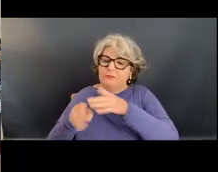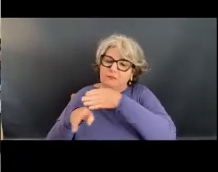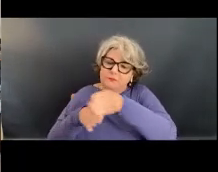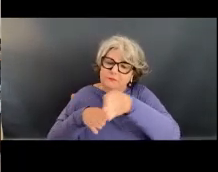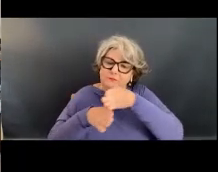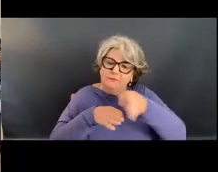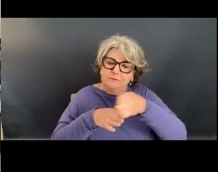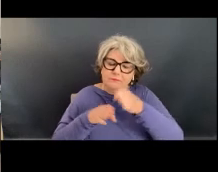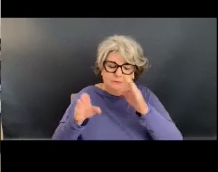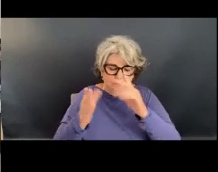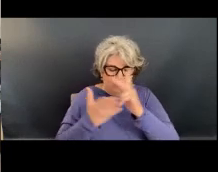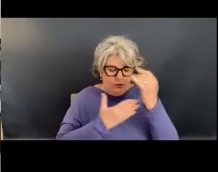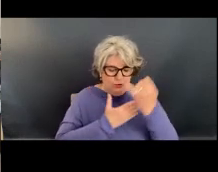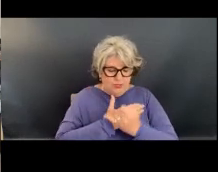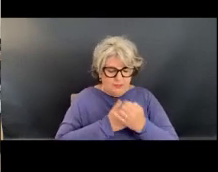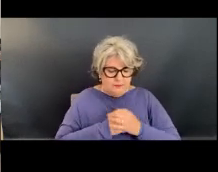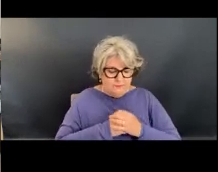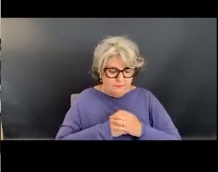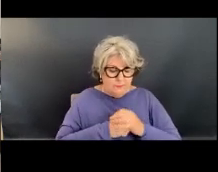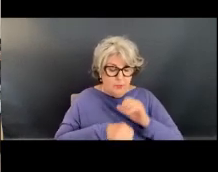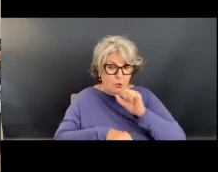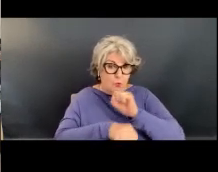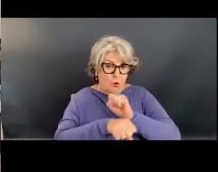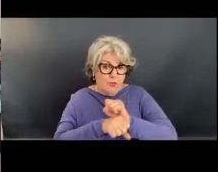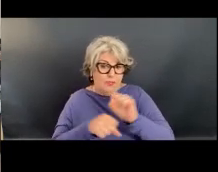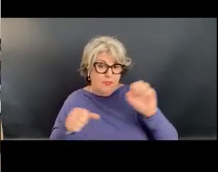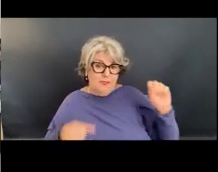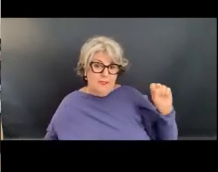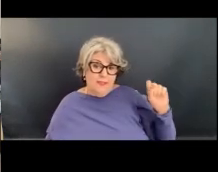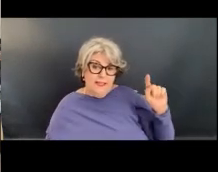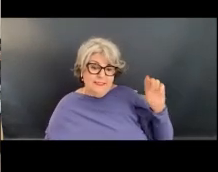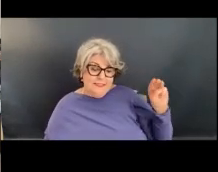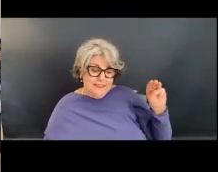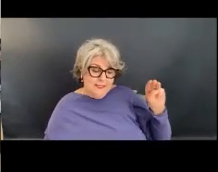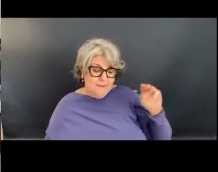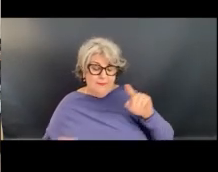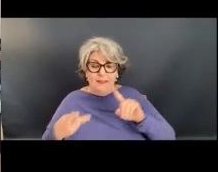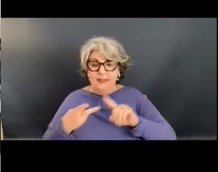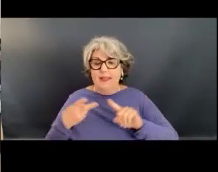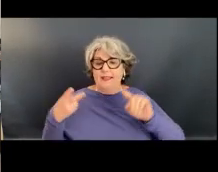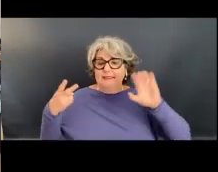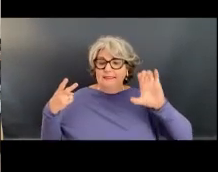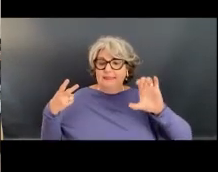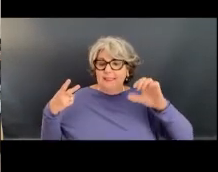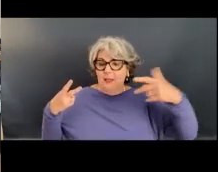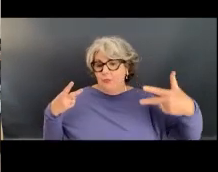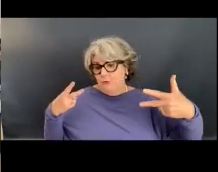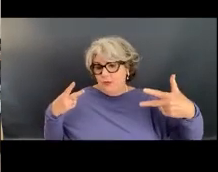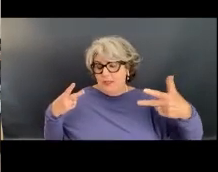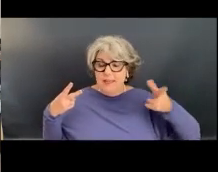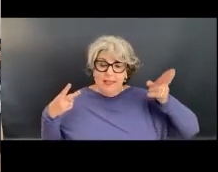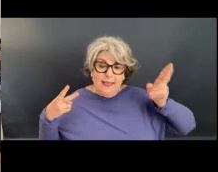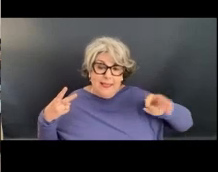working in both the STEM and the C3 framework. So really bringing history and STEM together.